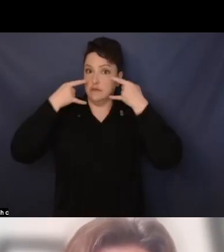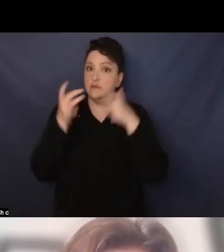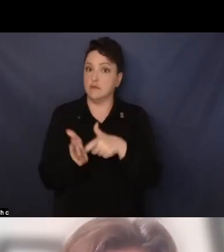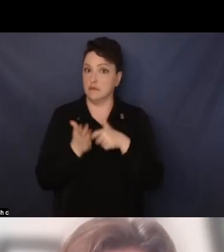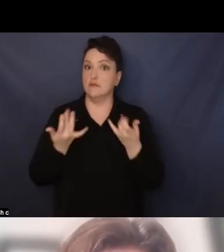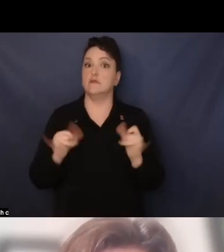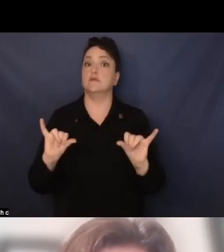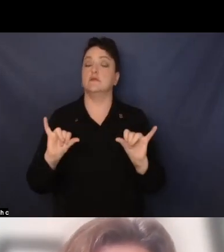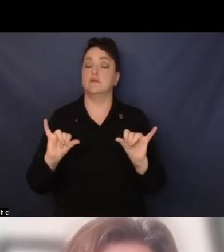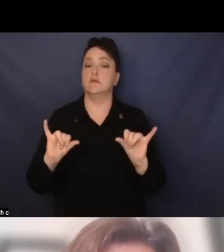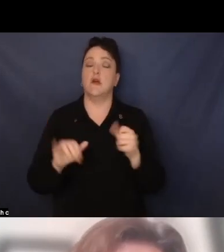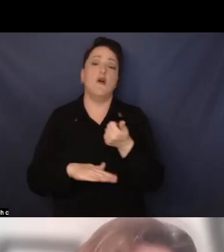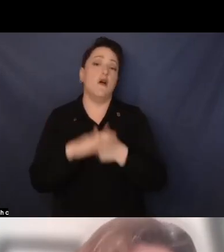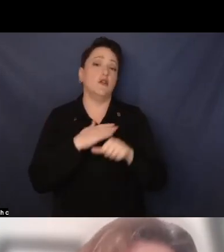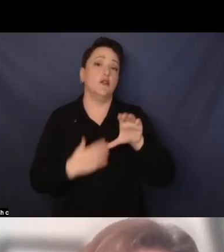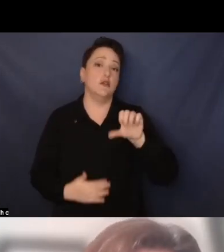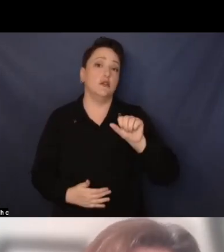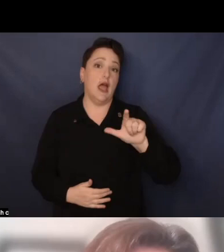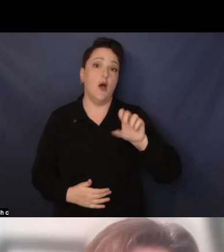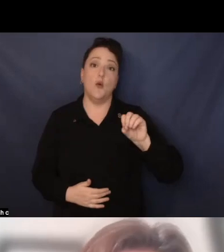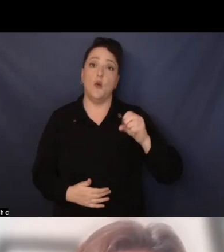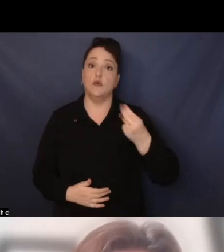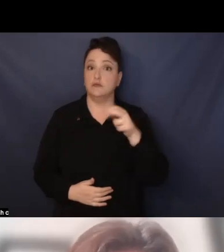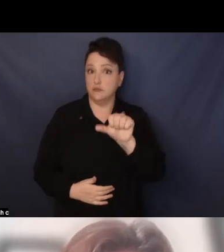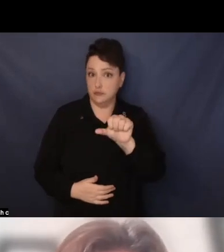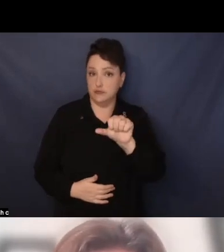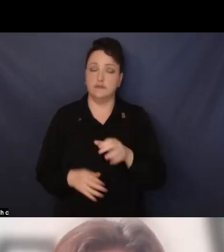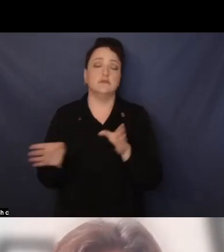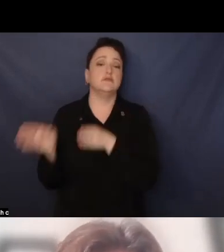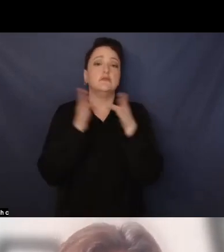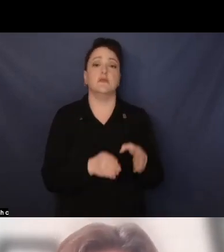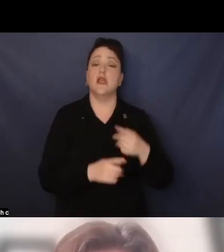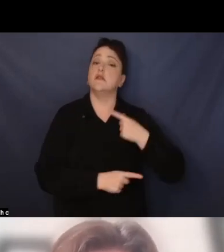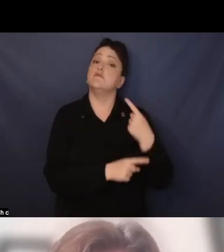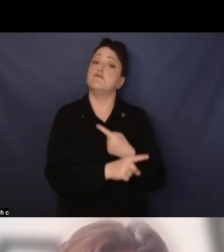Cal OSHA. We know it's feasible as demonstrated by past and present experience.